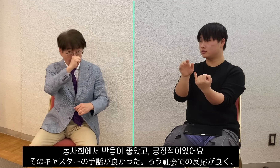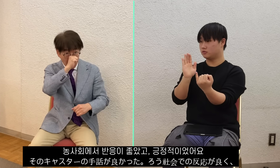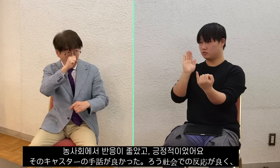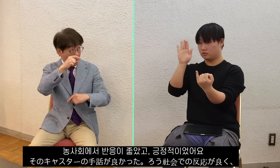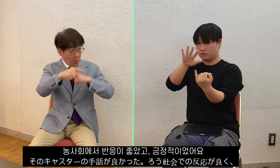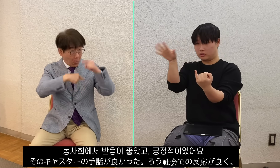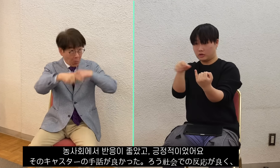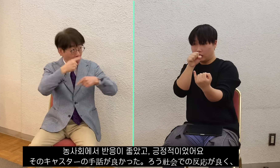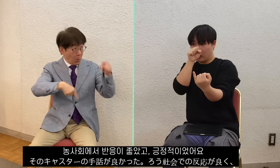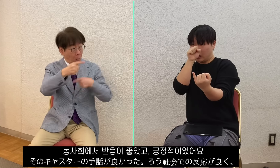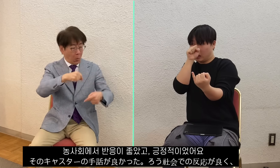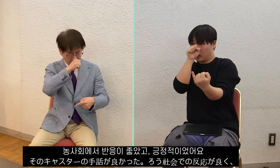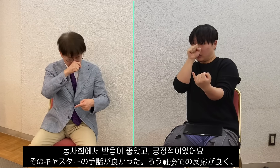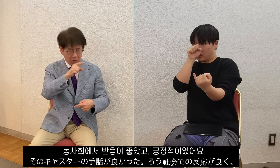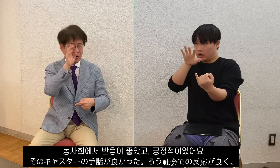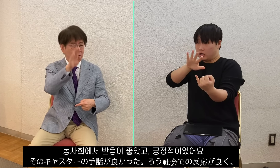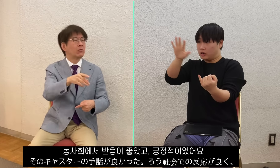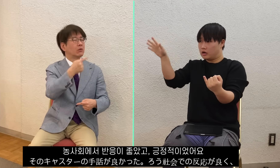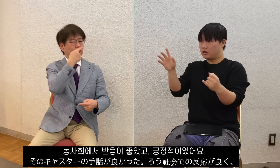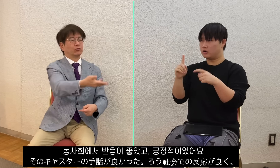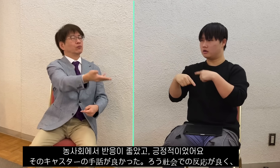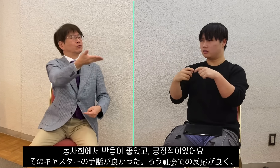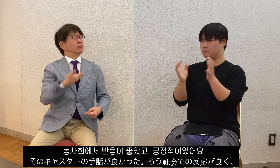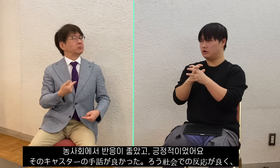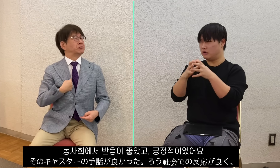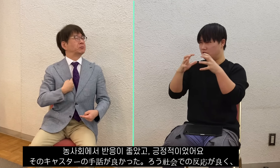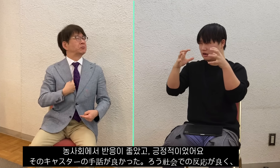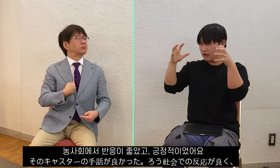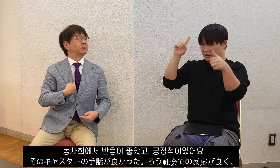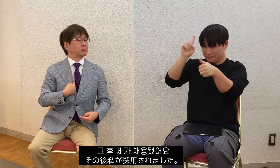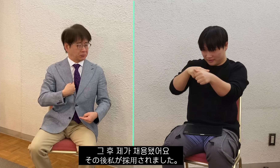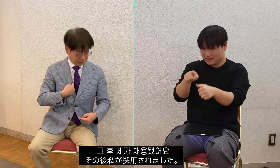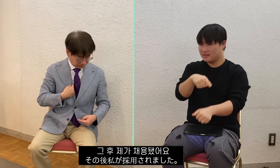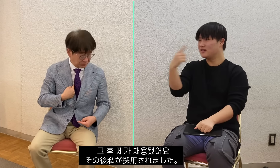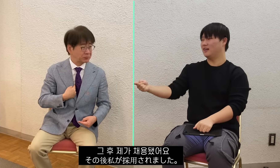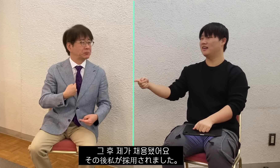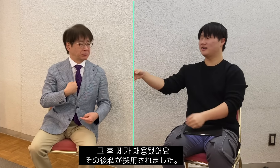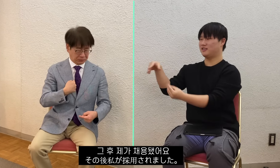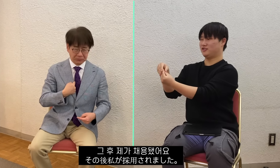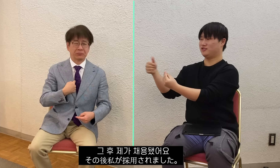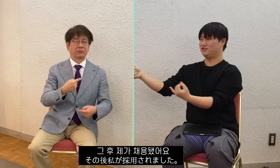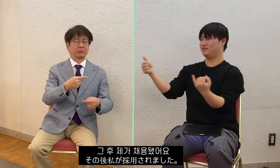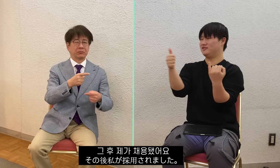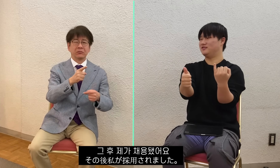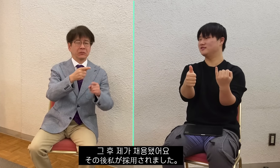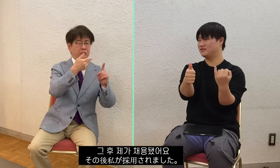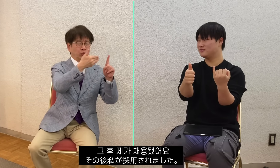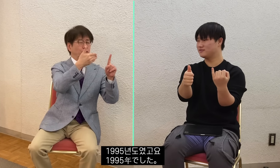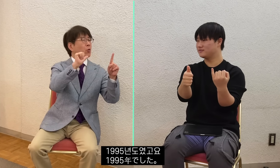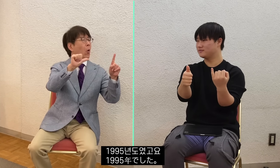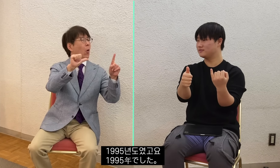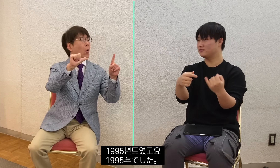The response from the agricultural community was good, and it was positive. After that, I was hired.